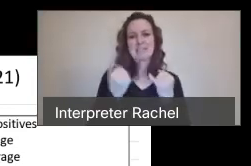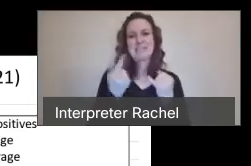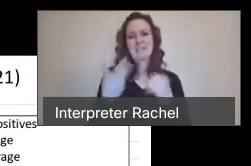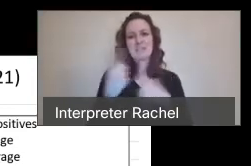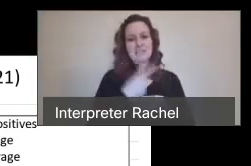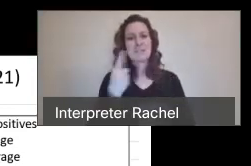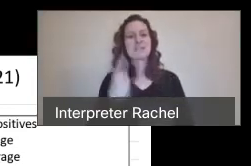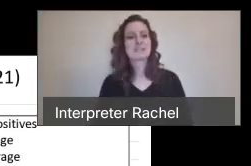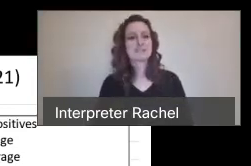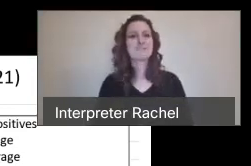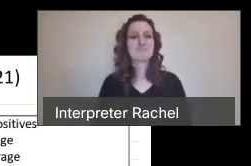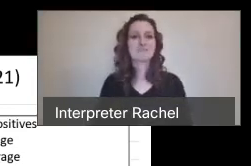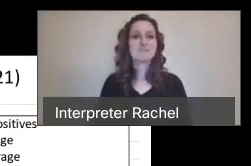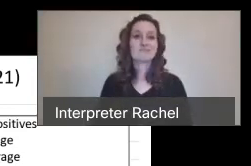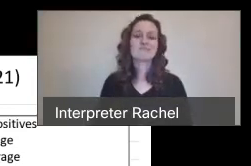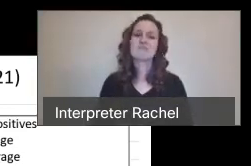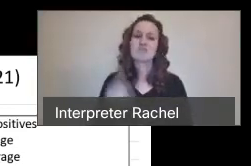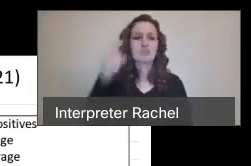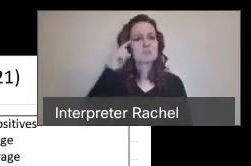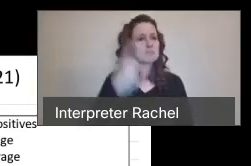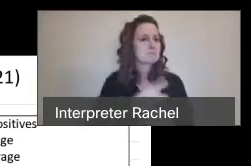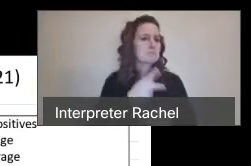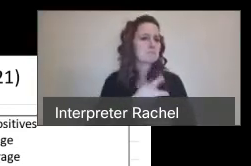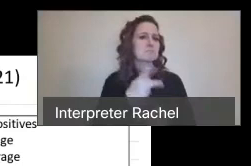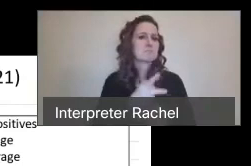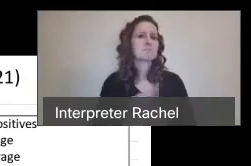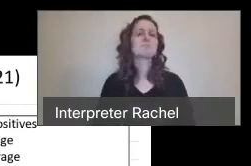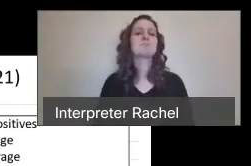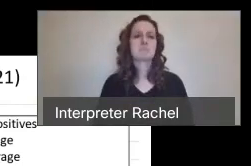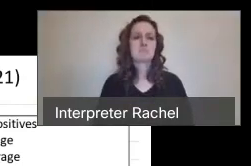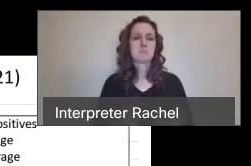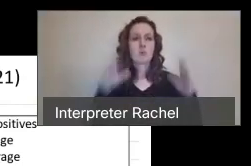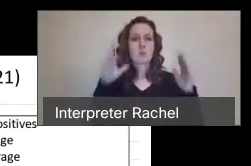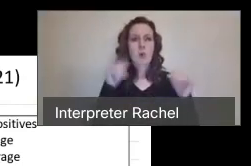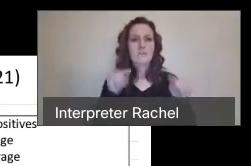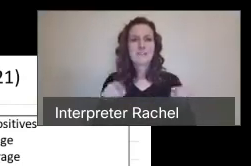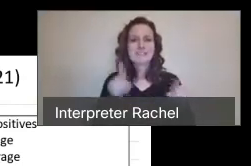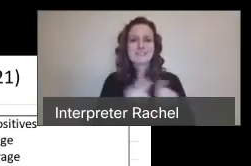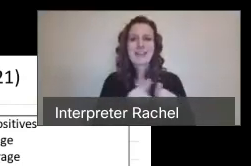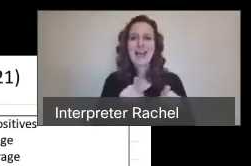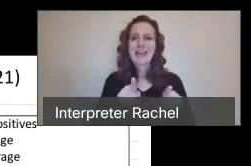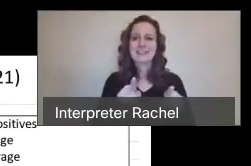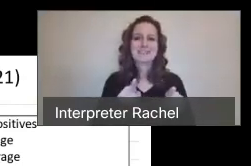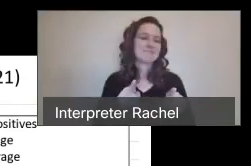So just be mindful of that. Hopefully this is like walking down a staircase where, you know, you have